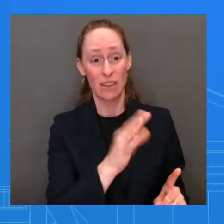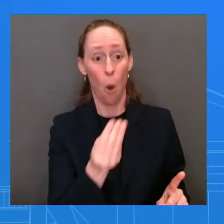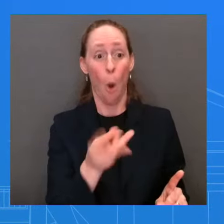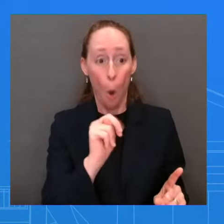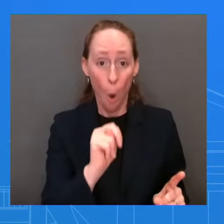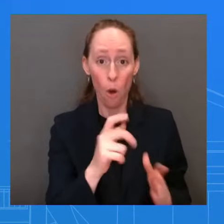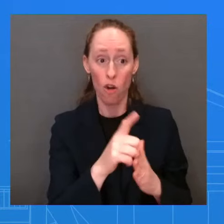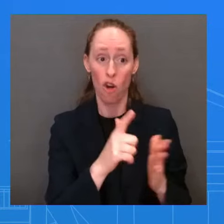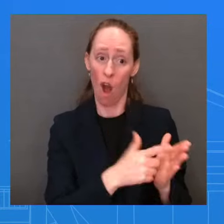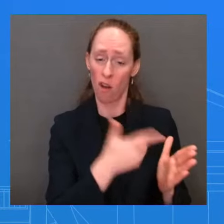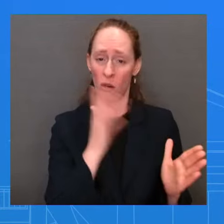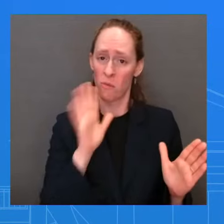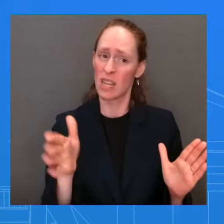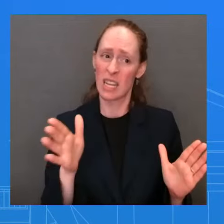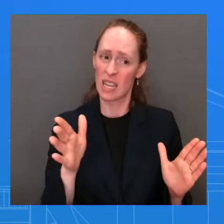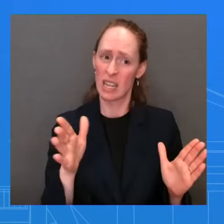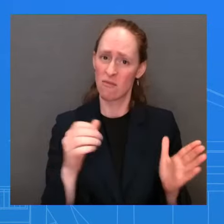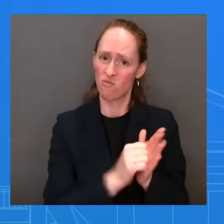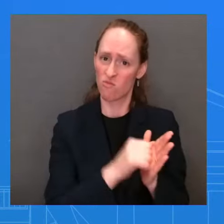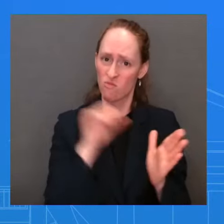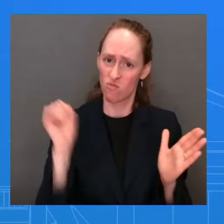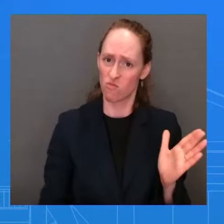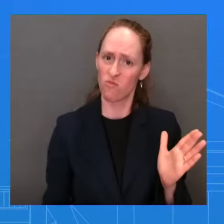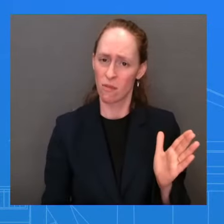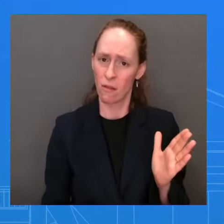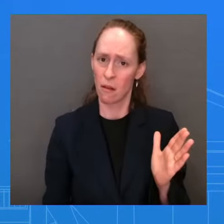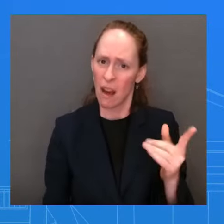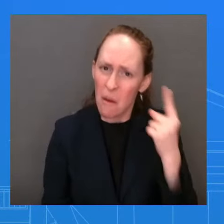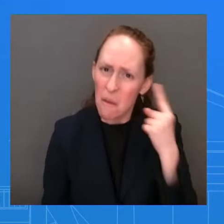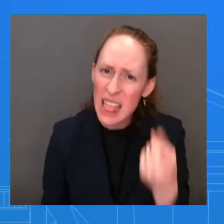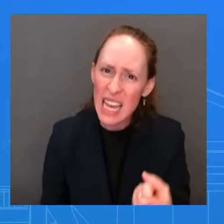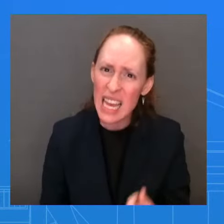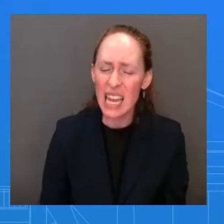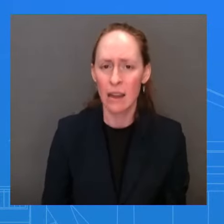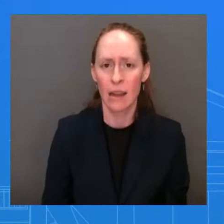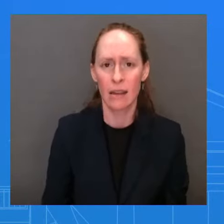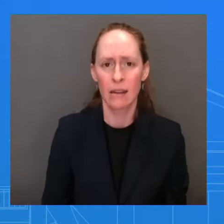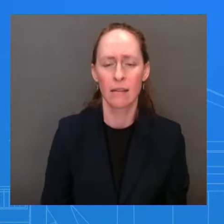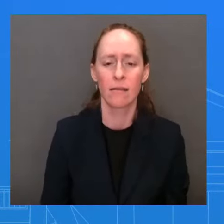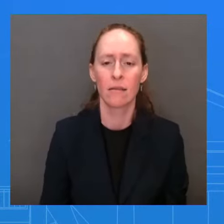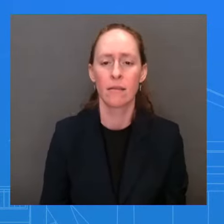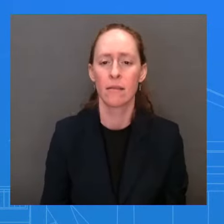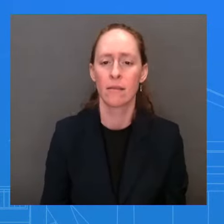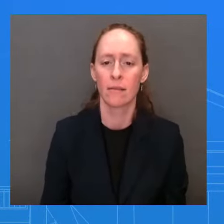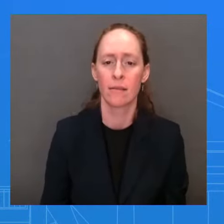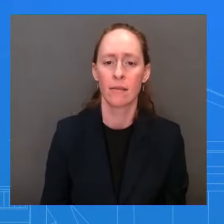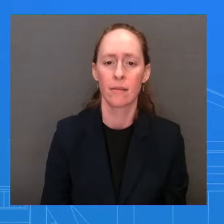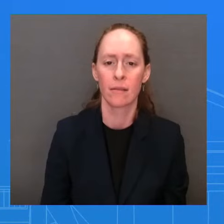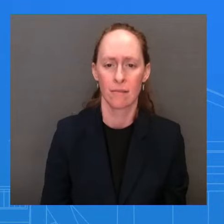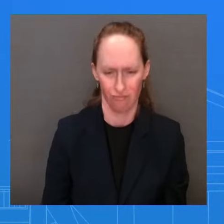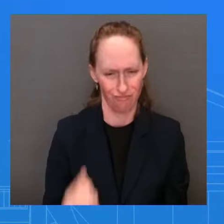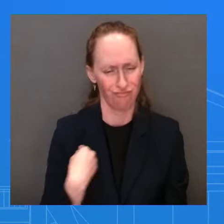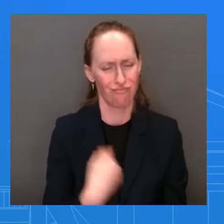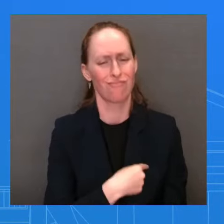two years of this President's tenure here, we've been able to pass some incredibly historic pieces of legislation